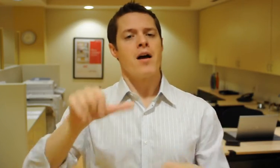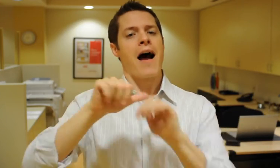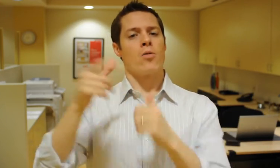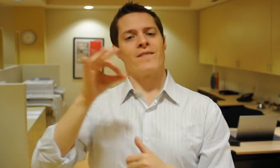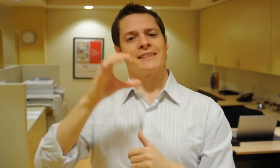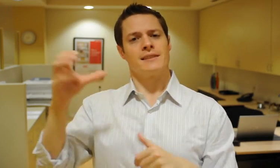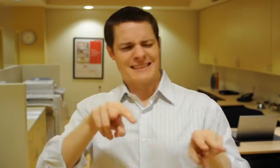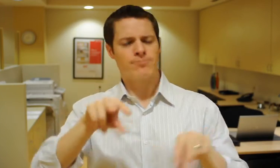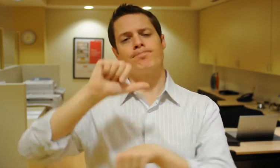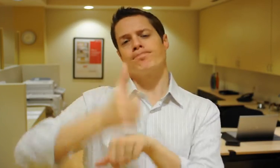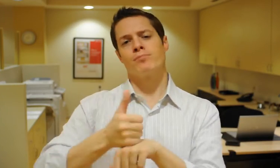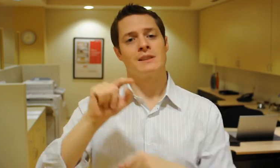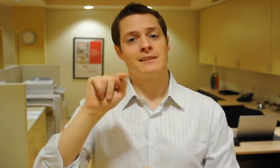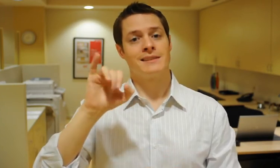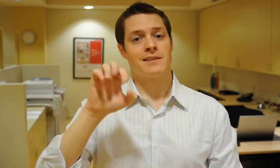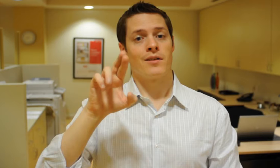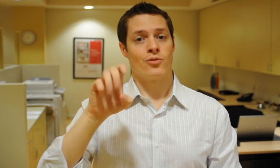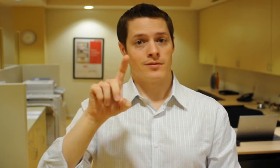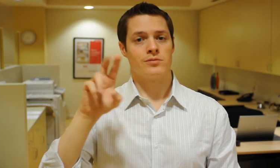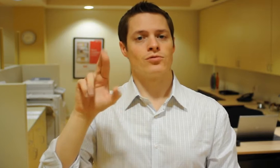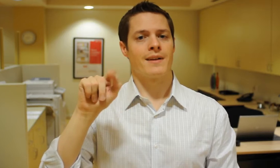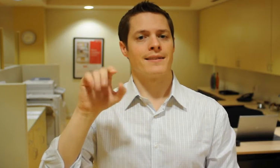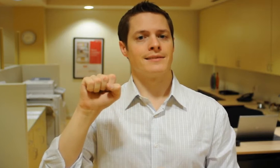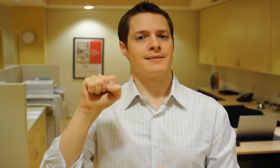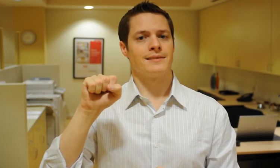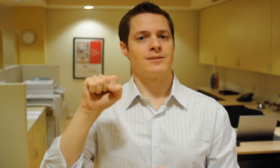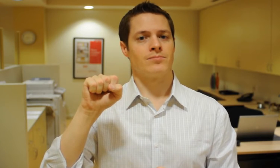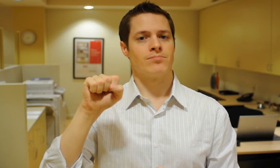That inequity is why the FCC's implemented its current tiered rate system.